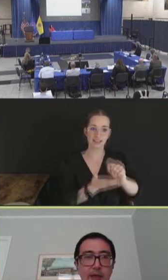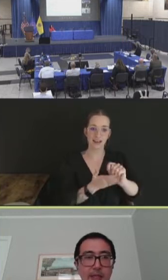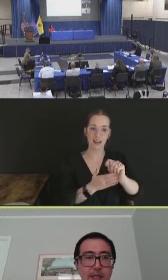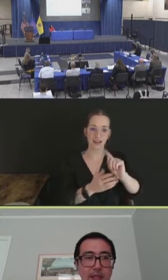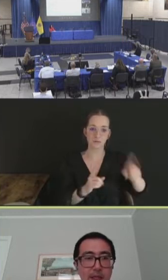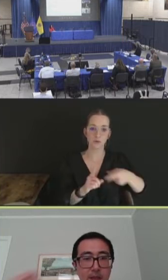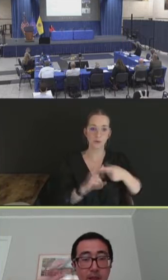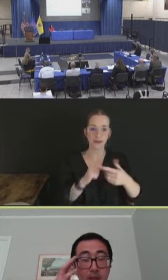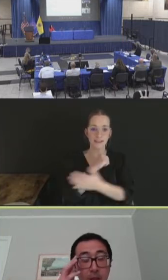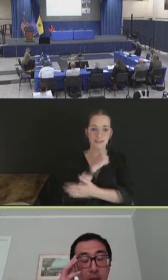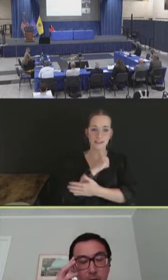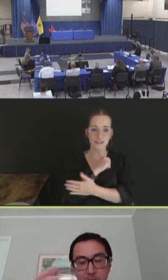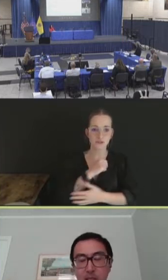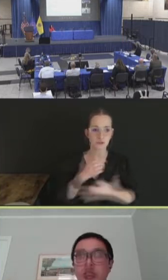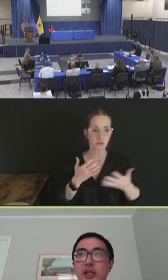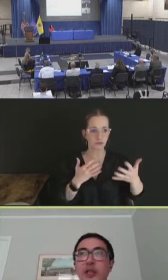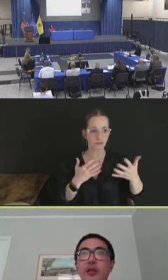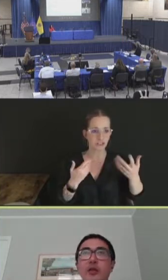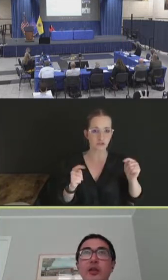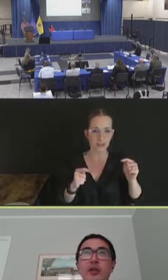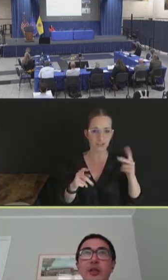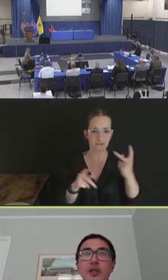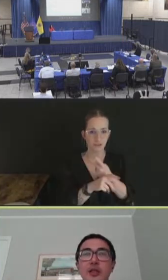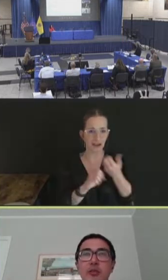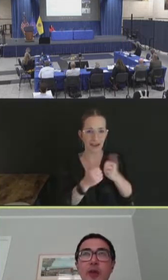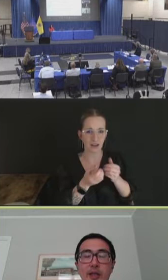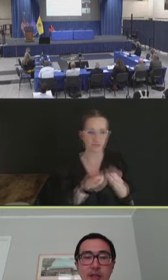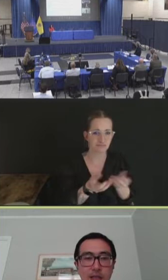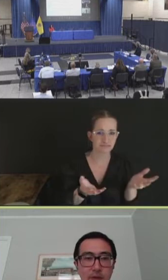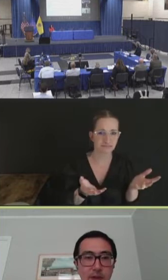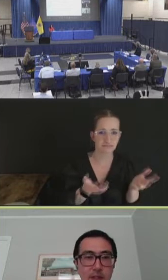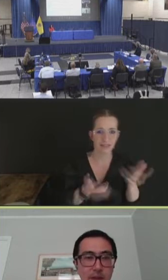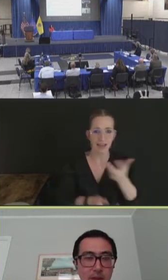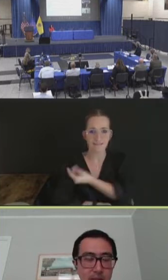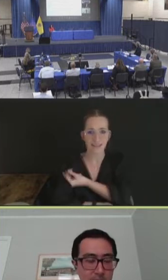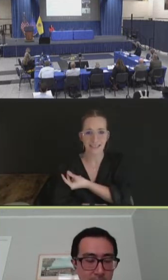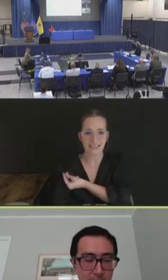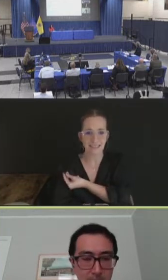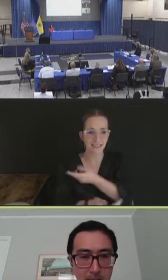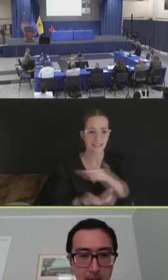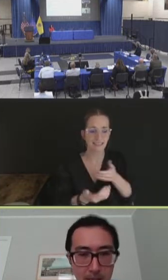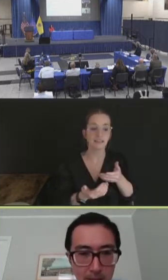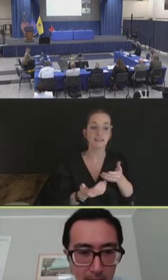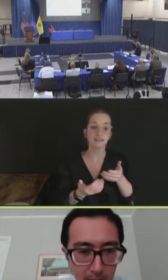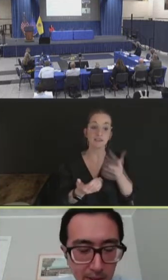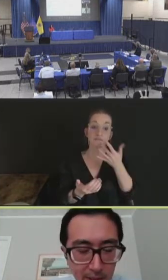prioritization. And fortunately, there was prioritization for essential workers and in many